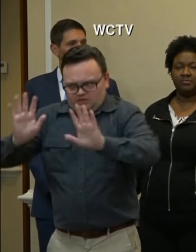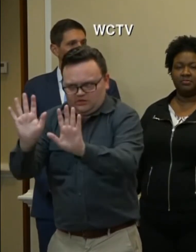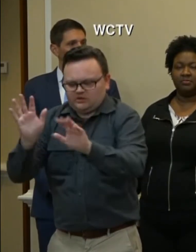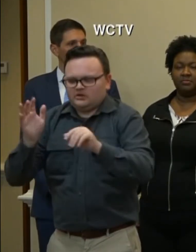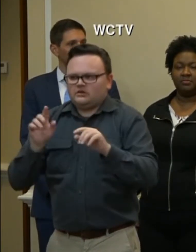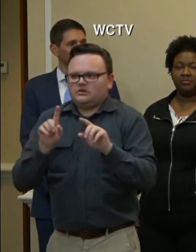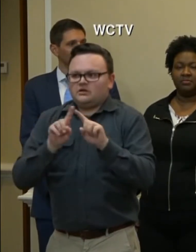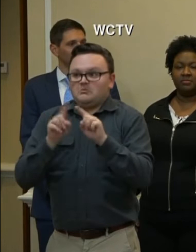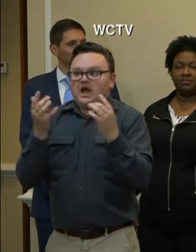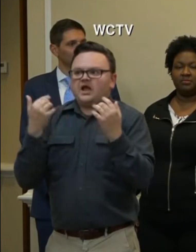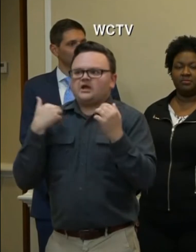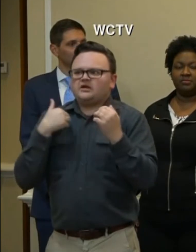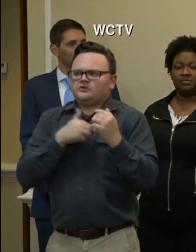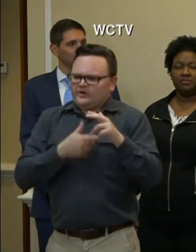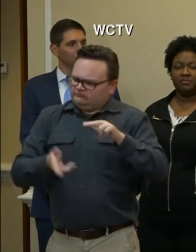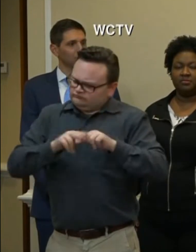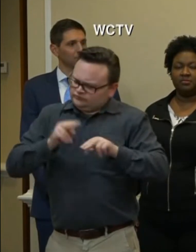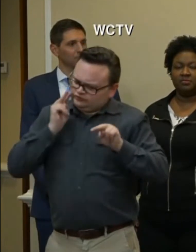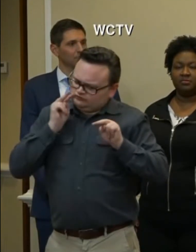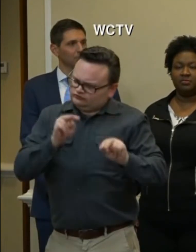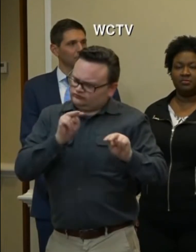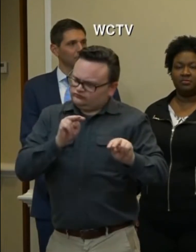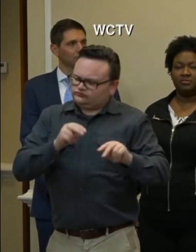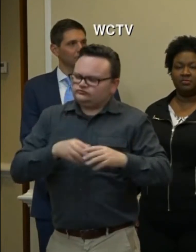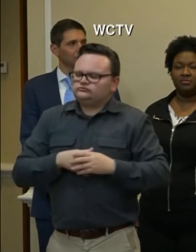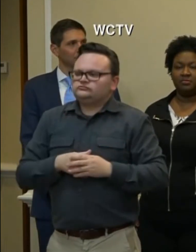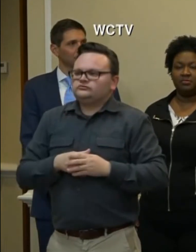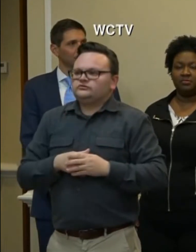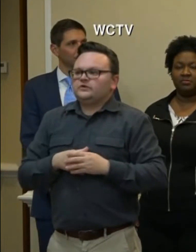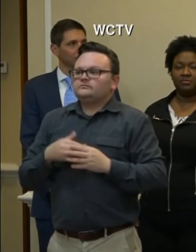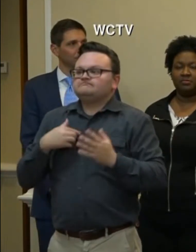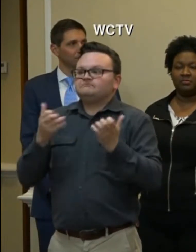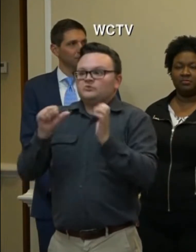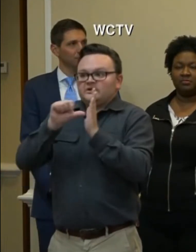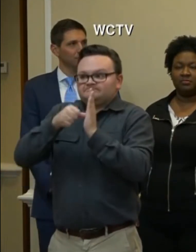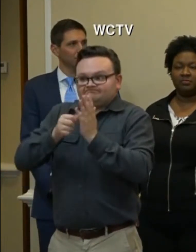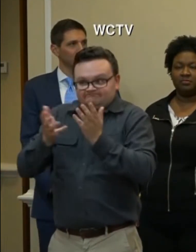so again I really wish to emphasize the importance of public health measures